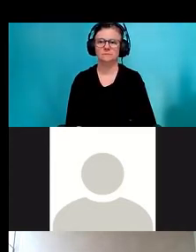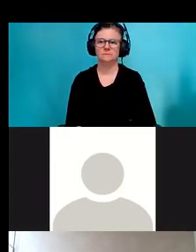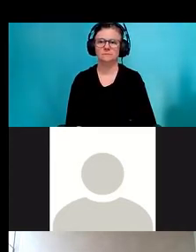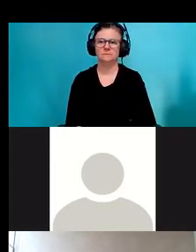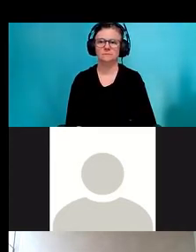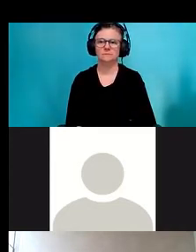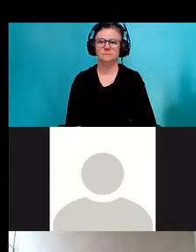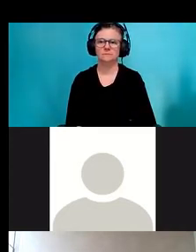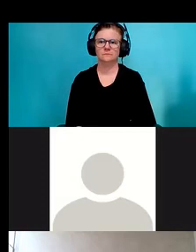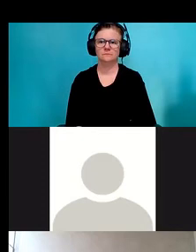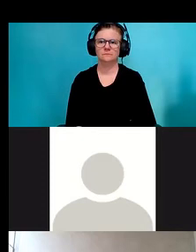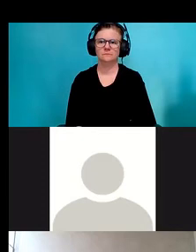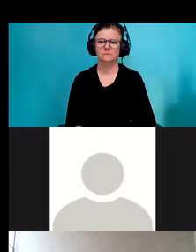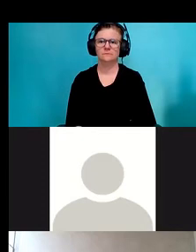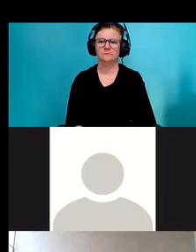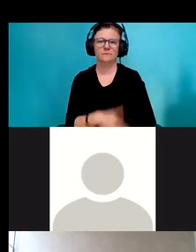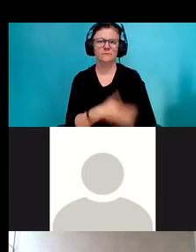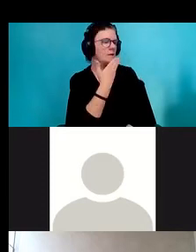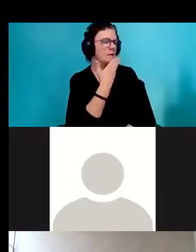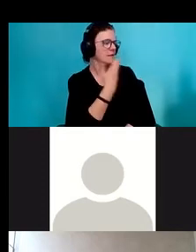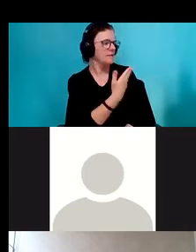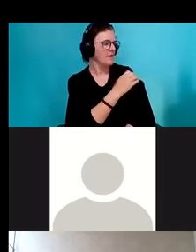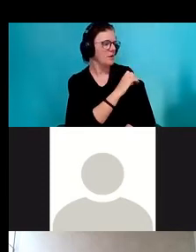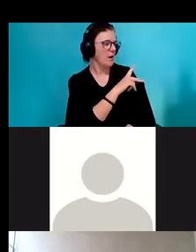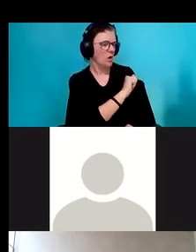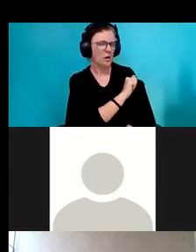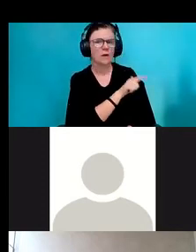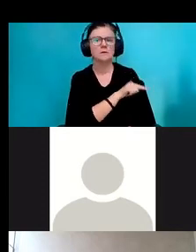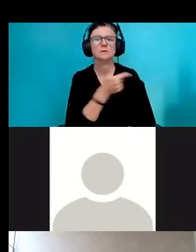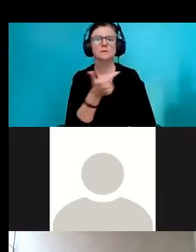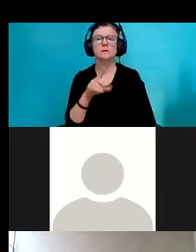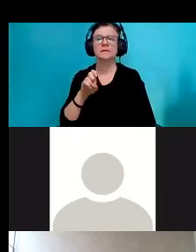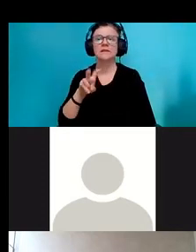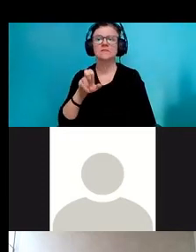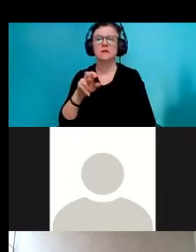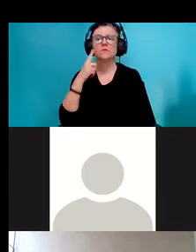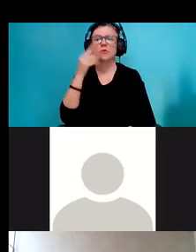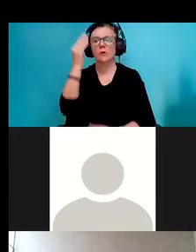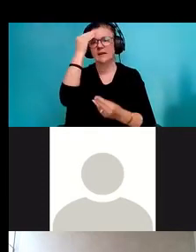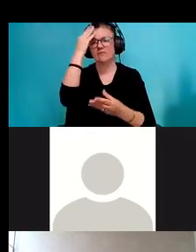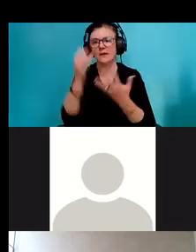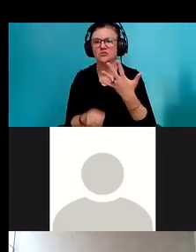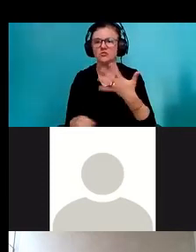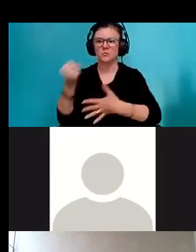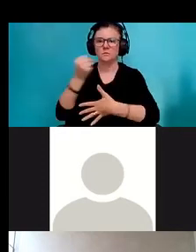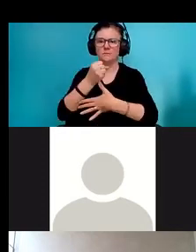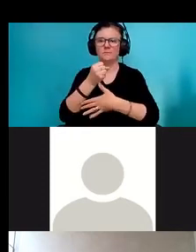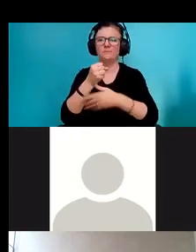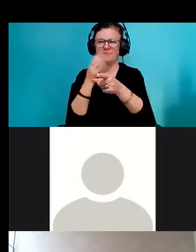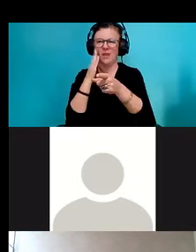Thank you, Erika. So before I move us through what information to prioritize, I do want to respond to two different questions that